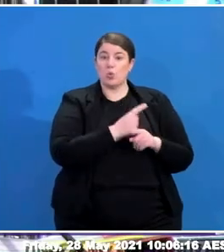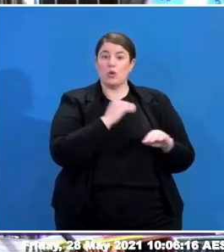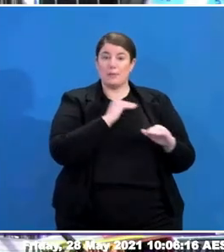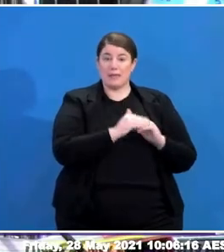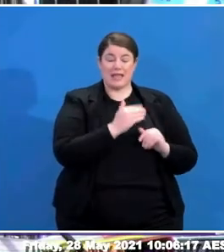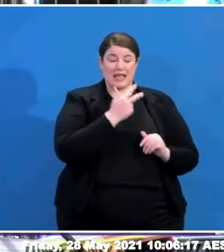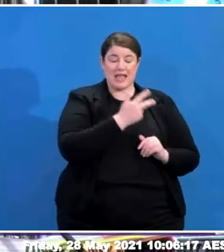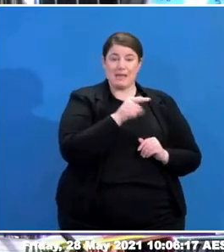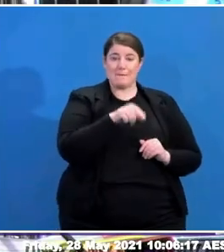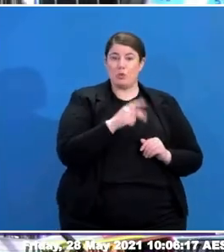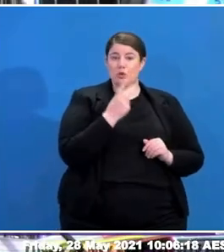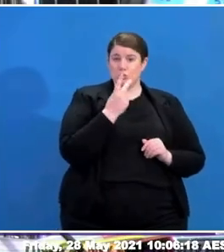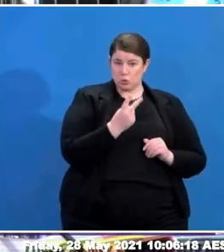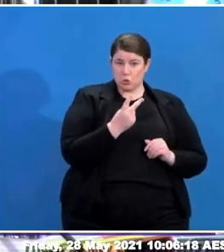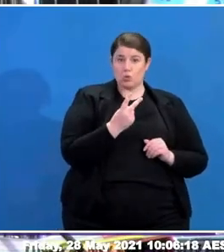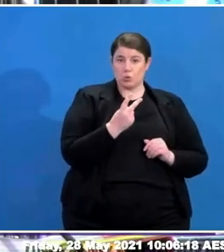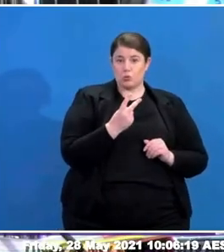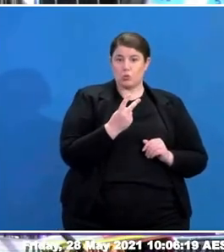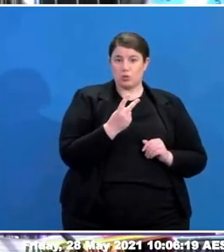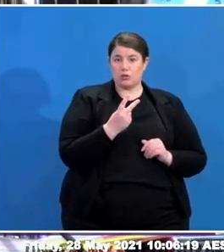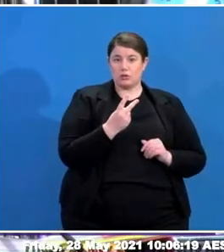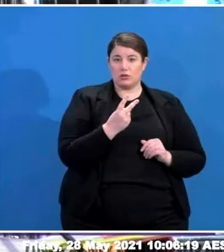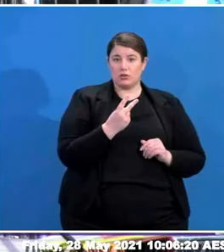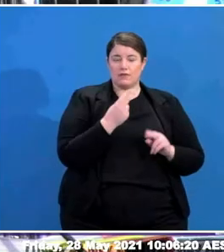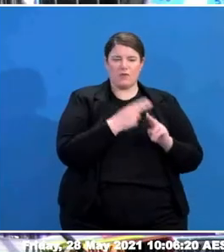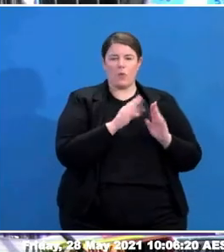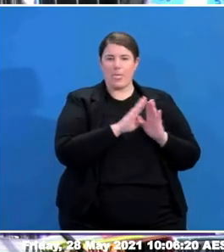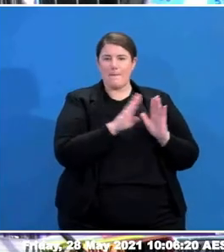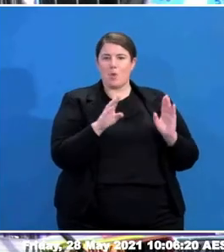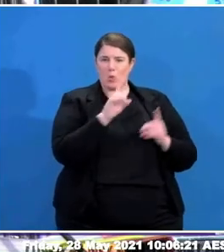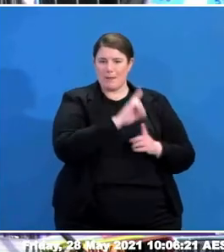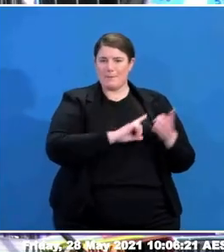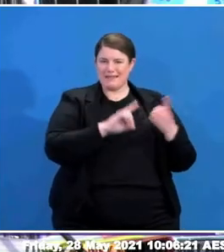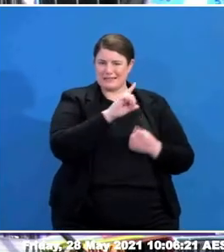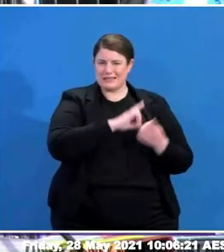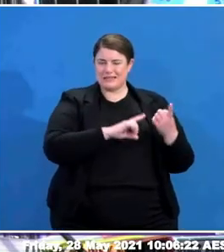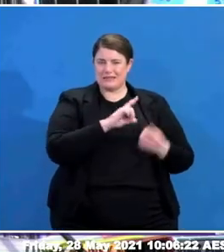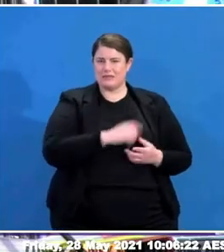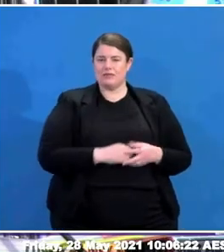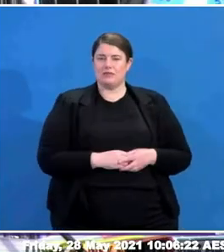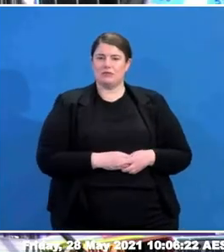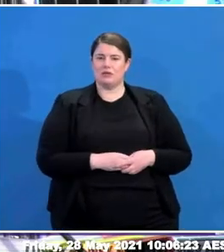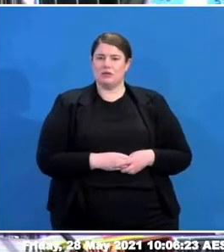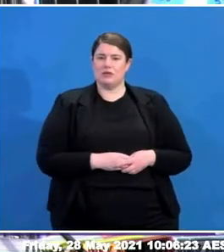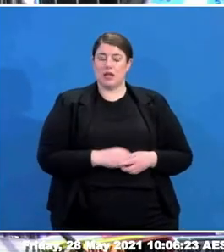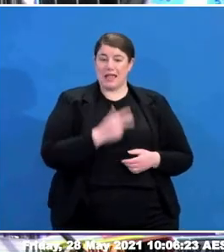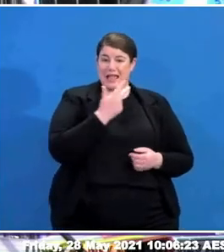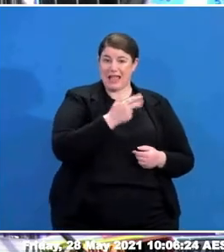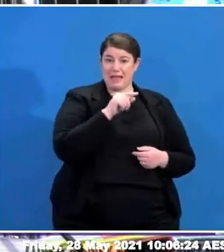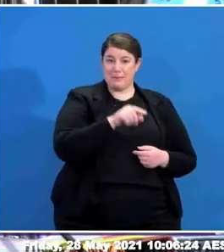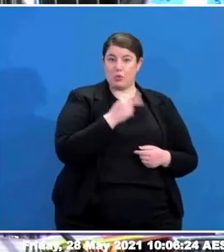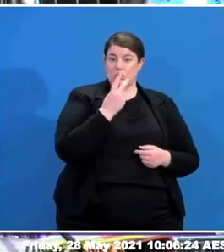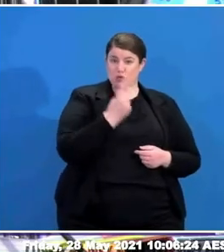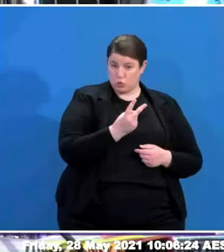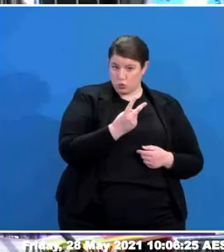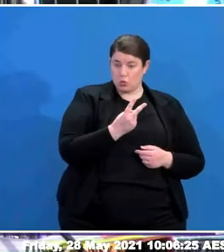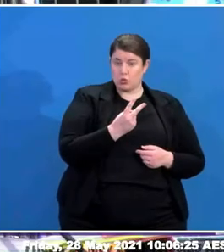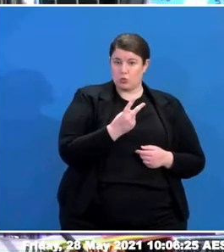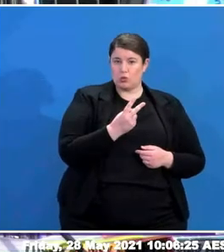8.2 for the Board meeting, and the 8.2 reference is to the Board